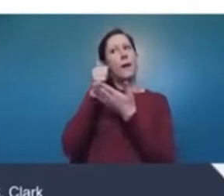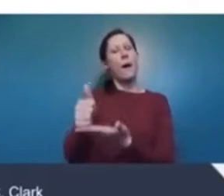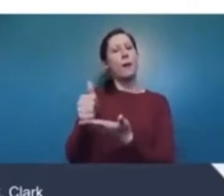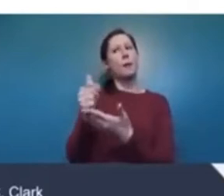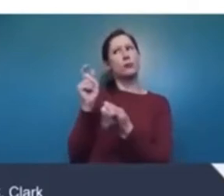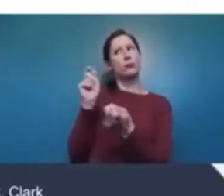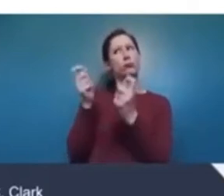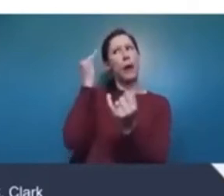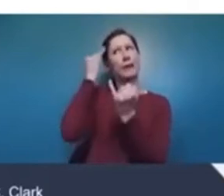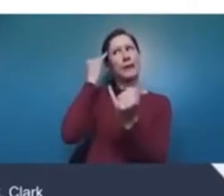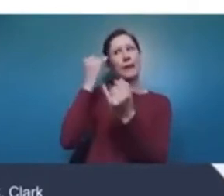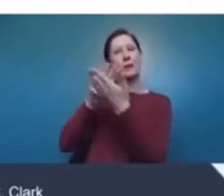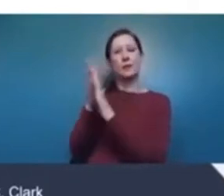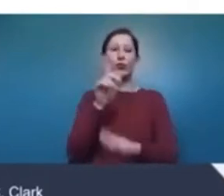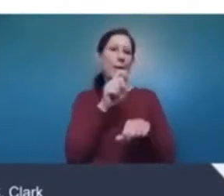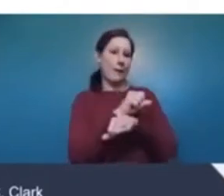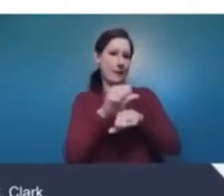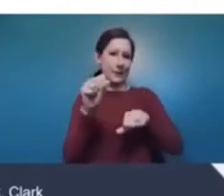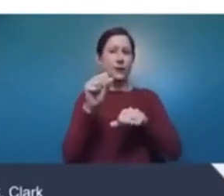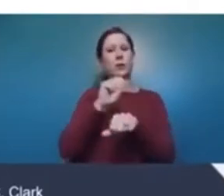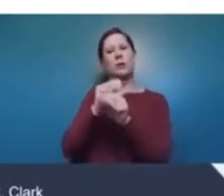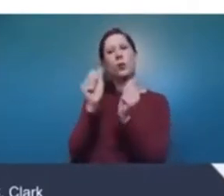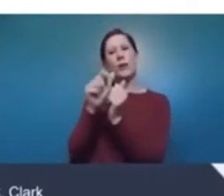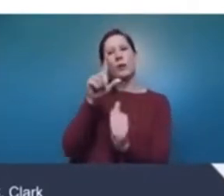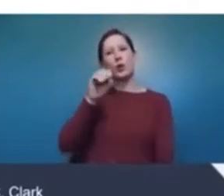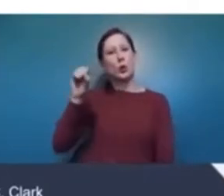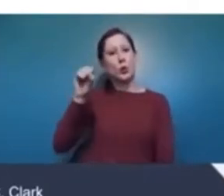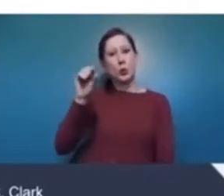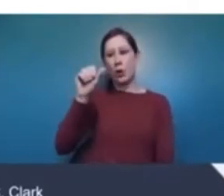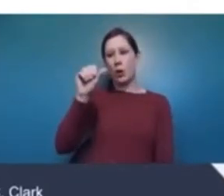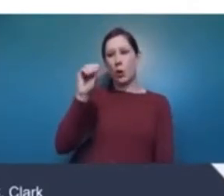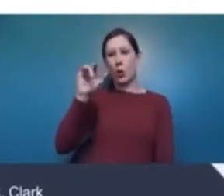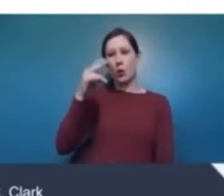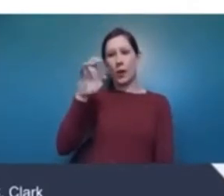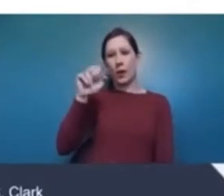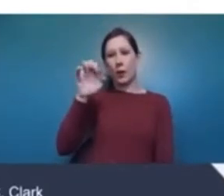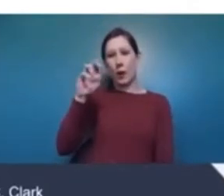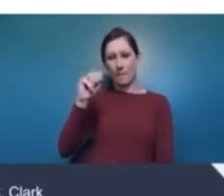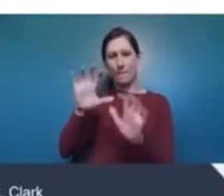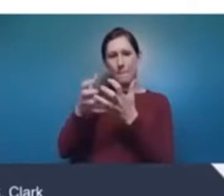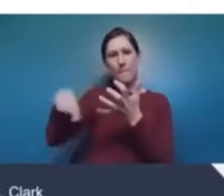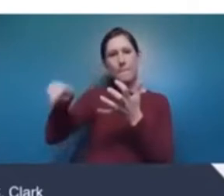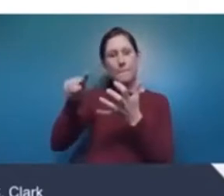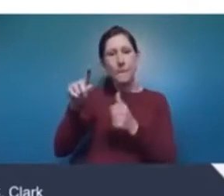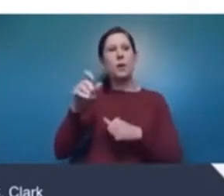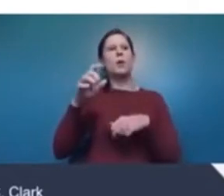turn ideas into reality. Working with the zoOceanarium Group's dedicated animal care and operations team along with